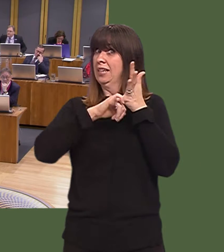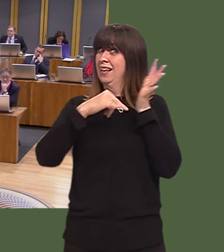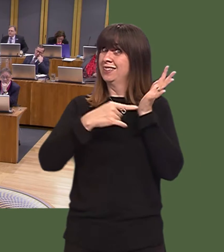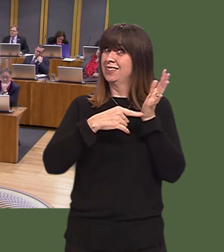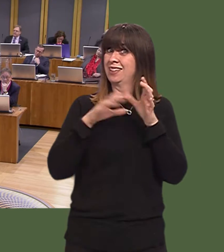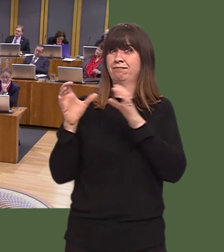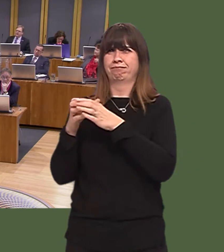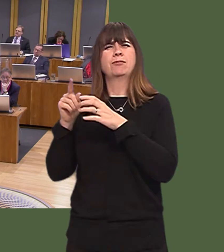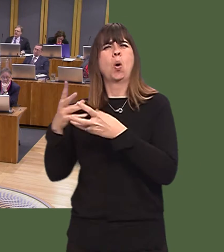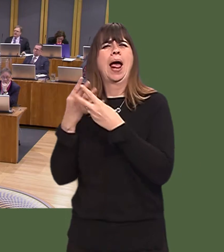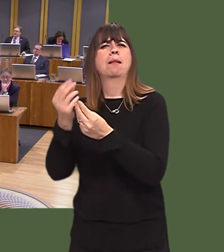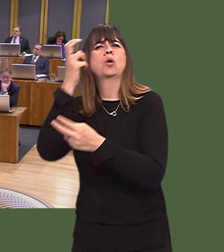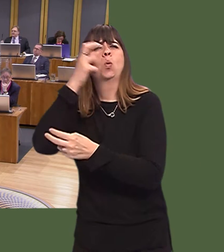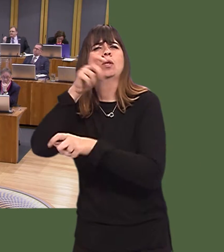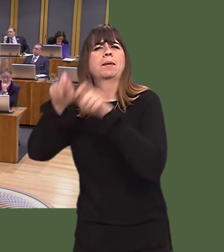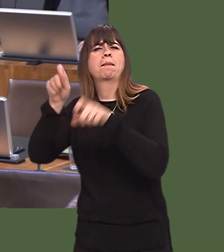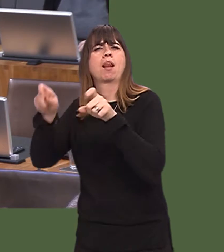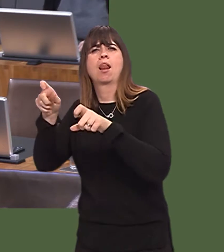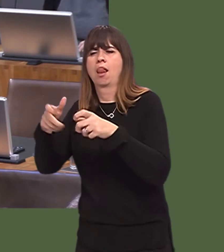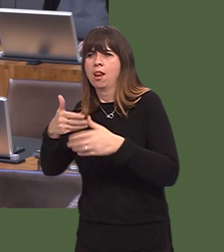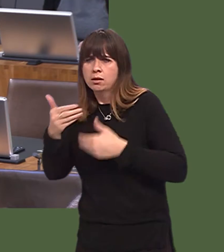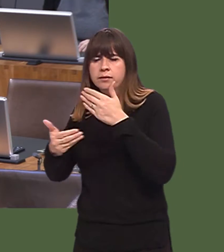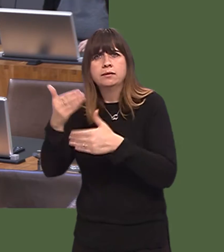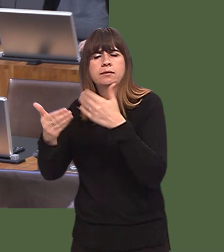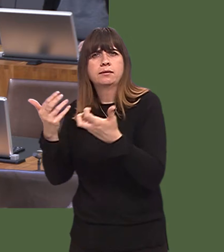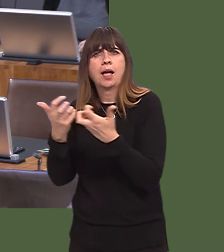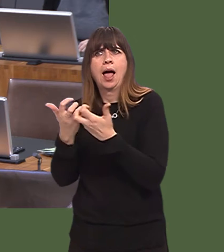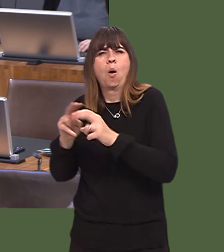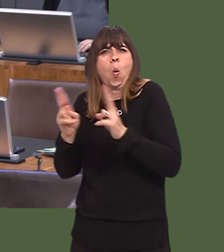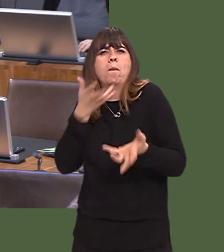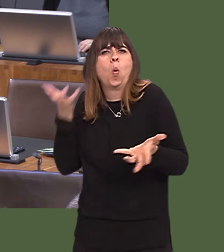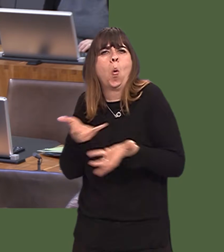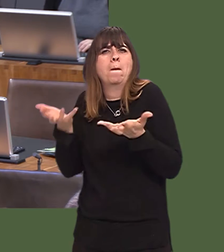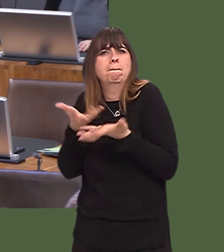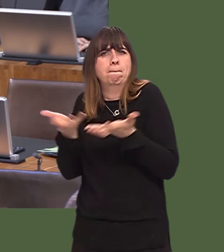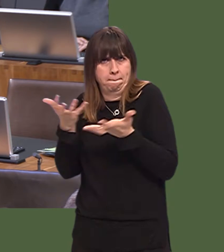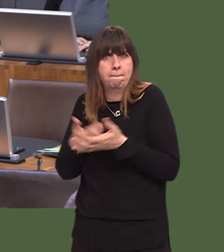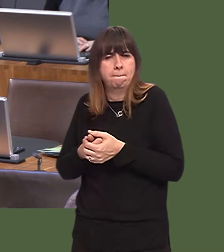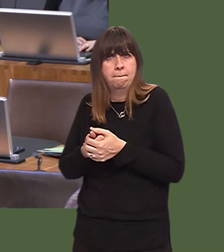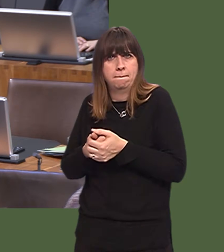so many people, particularly older people, to actually get homes that are warmer, to